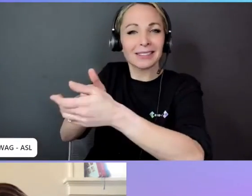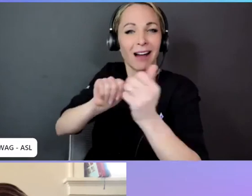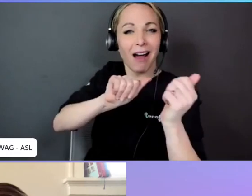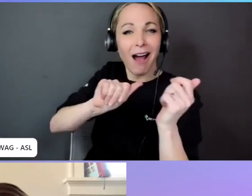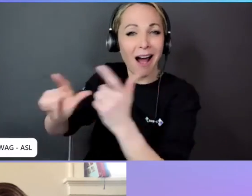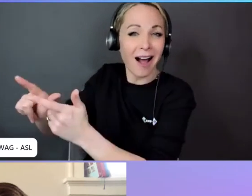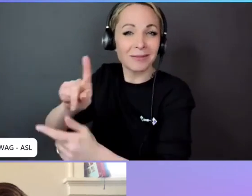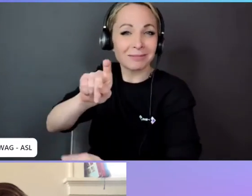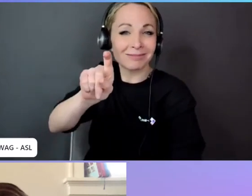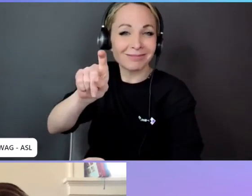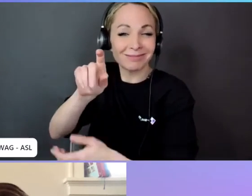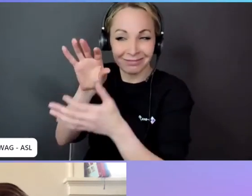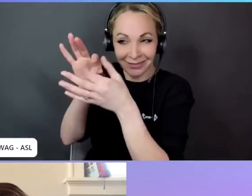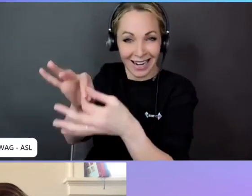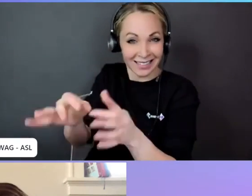generation especially in technology?